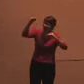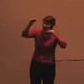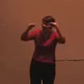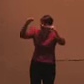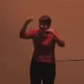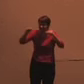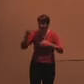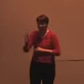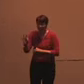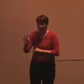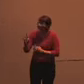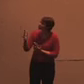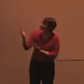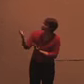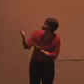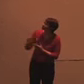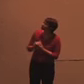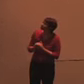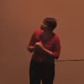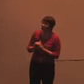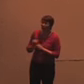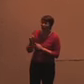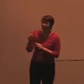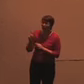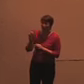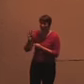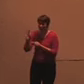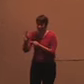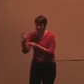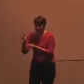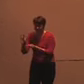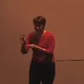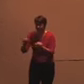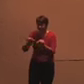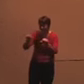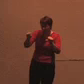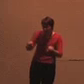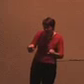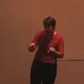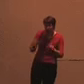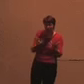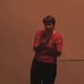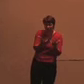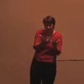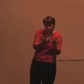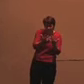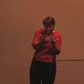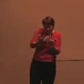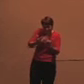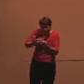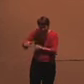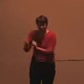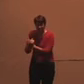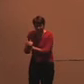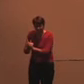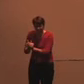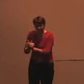So in here, the furniture and the architecture is now melting together. Of course, you can use chairs or sofas.